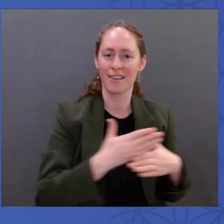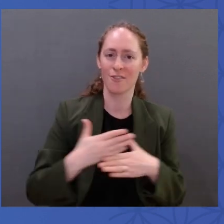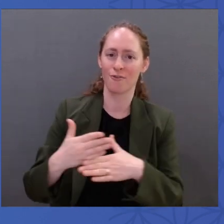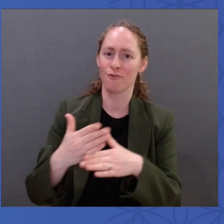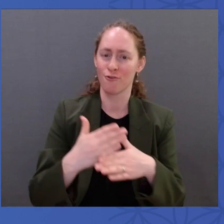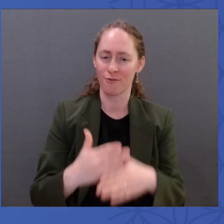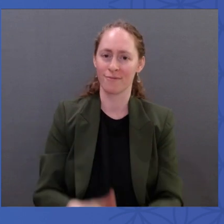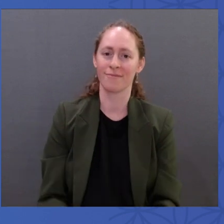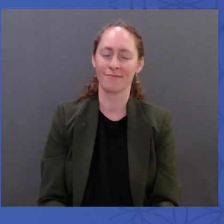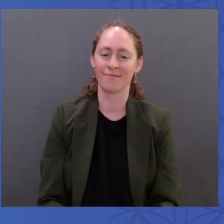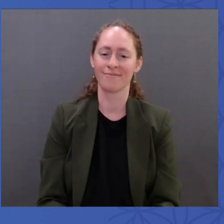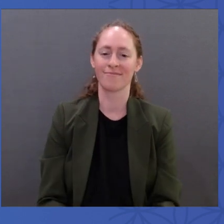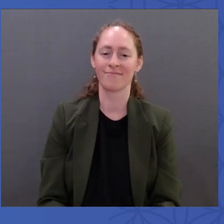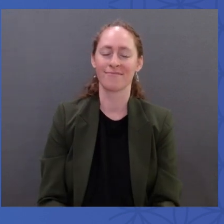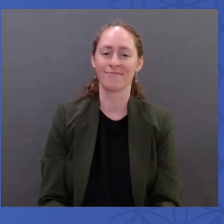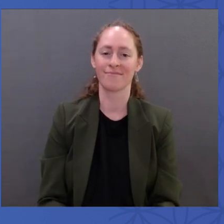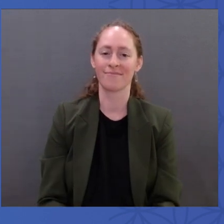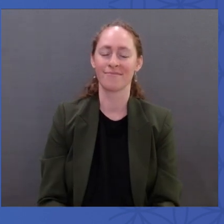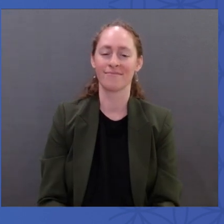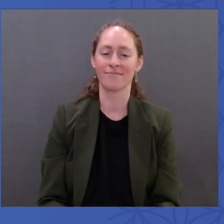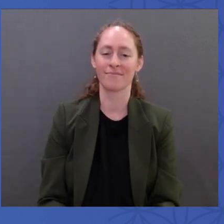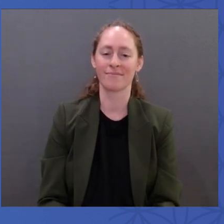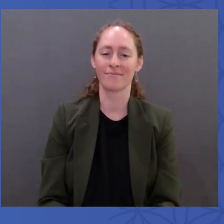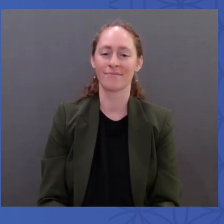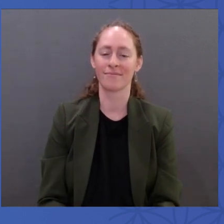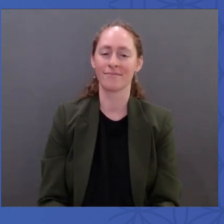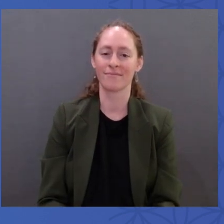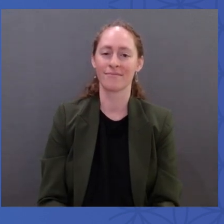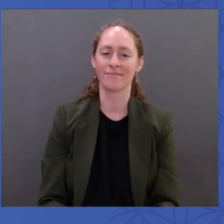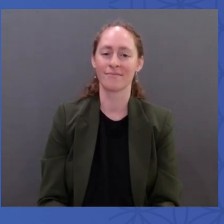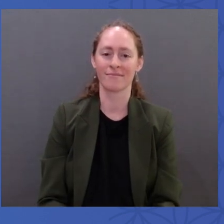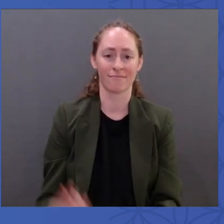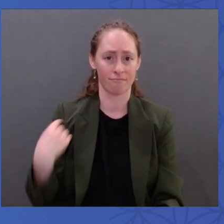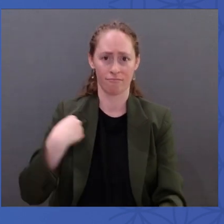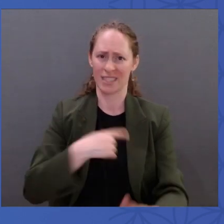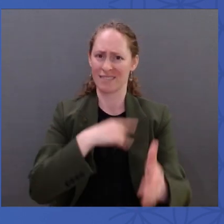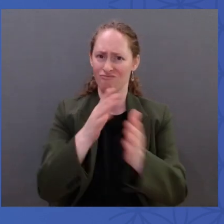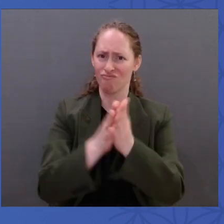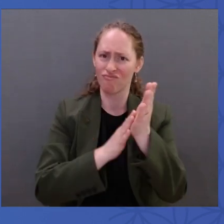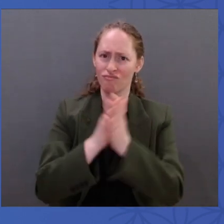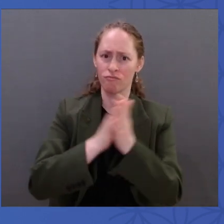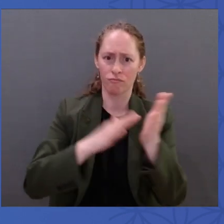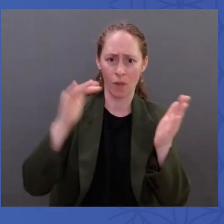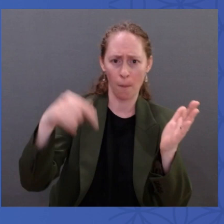to clarify what type of cooperation pillars would entail and bring about an economic agenda